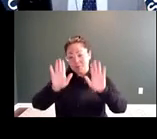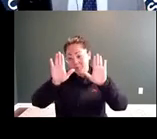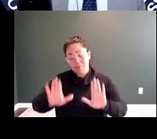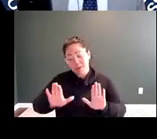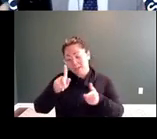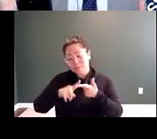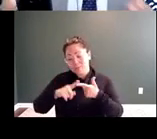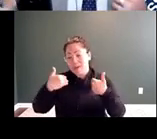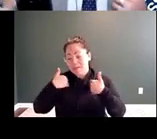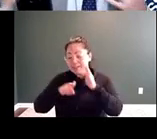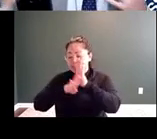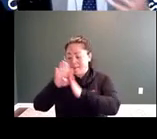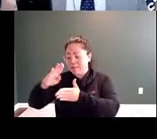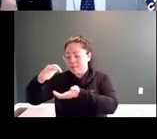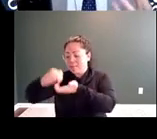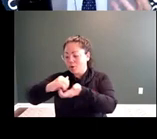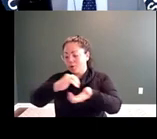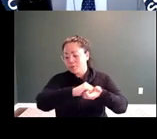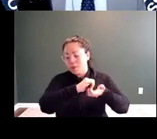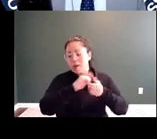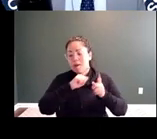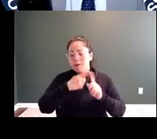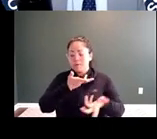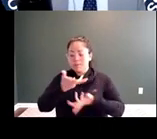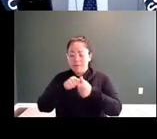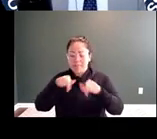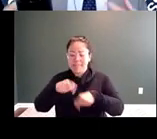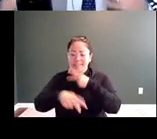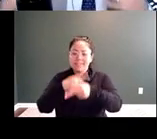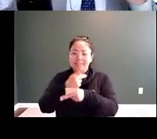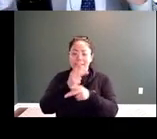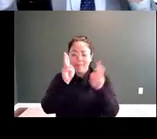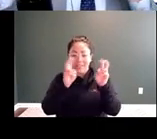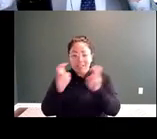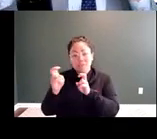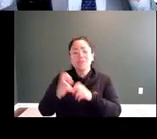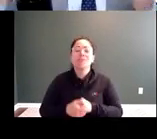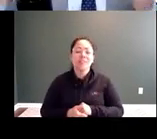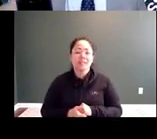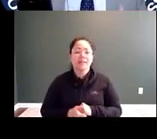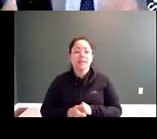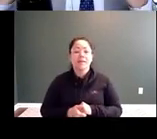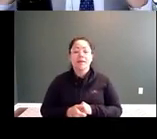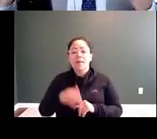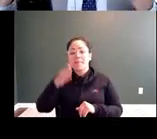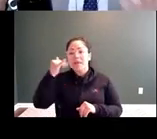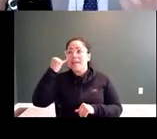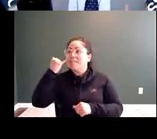when dealing with these types of issues because if businesses and corporations